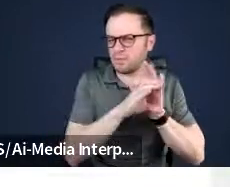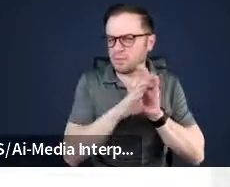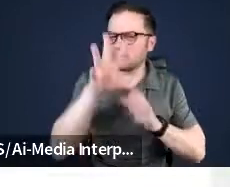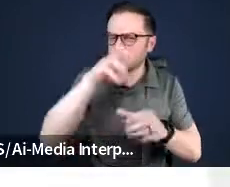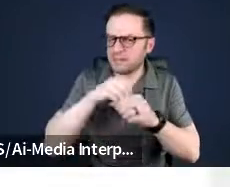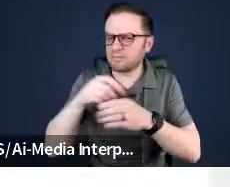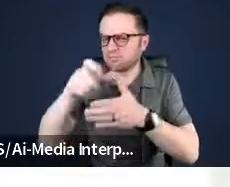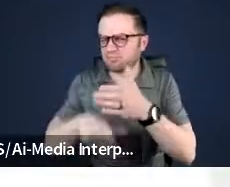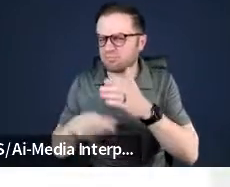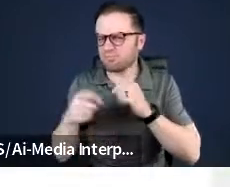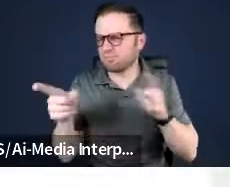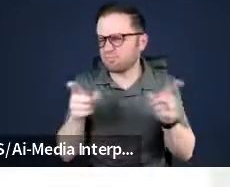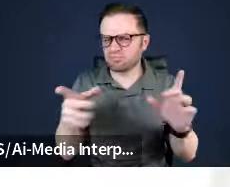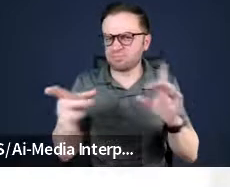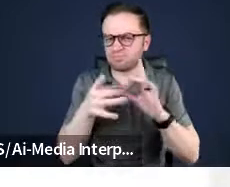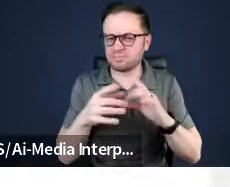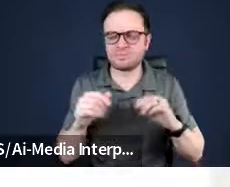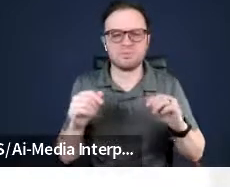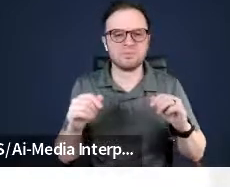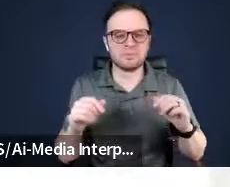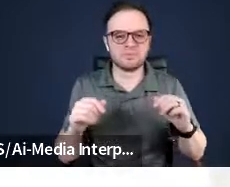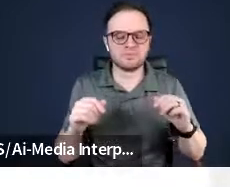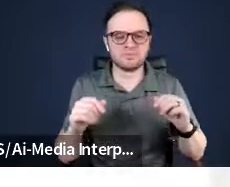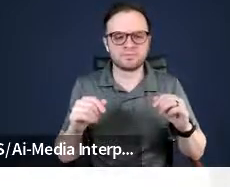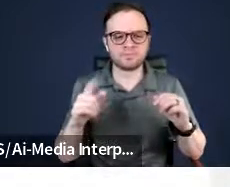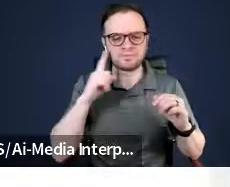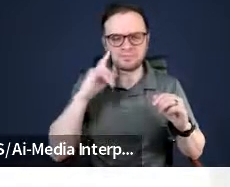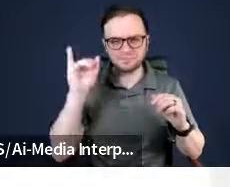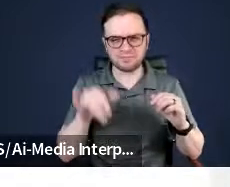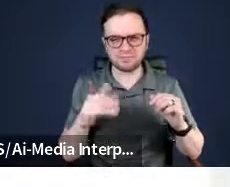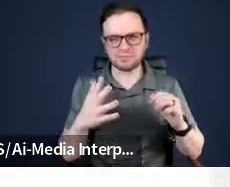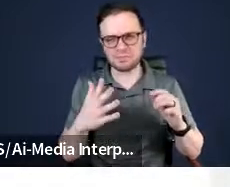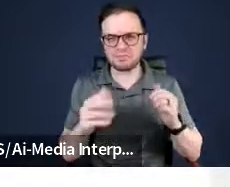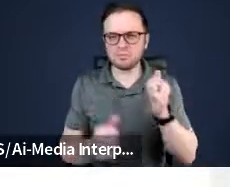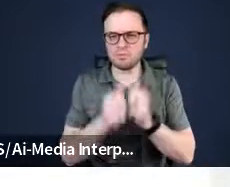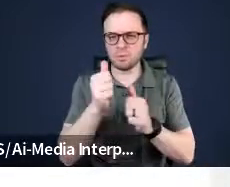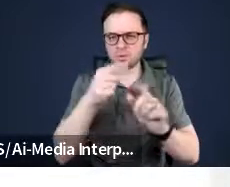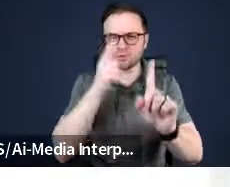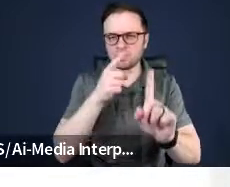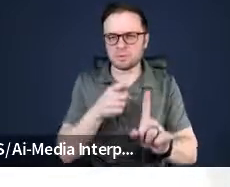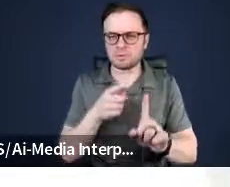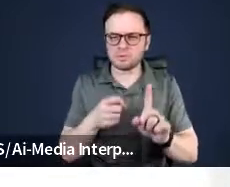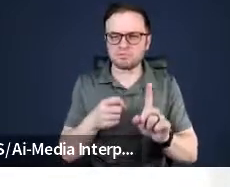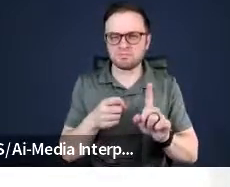what should I take away from knowing the images there? I think that covers